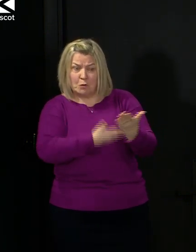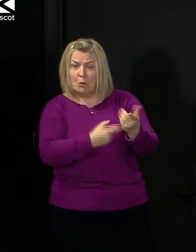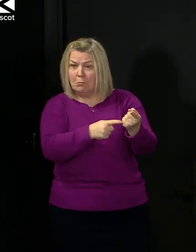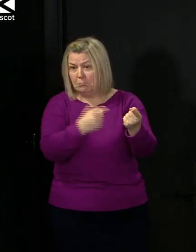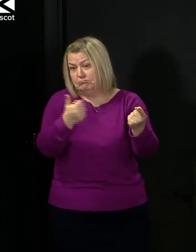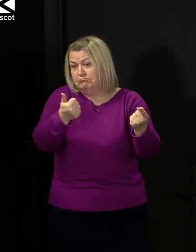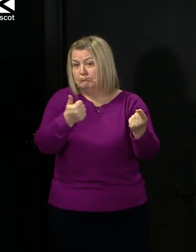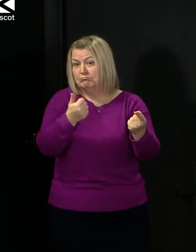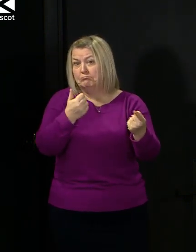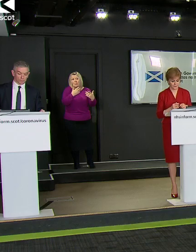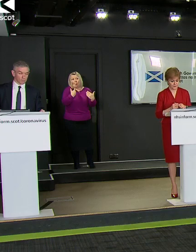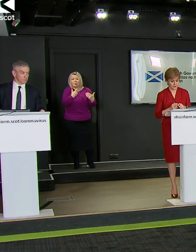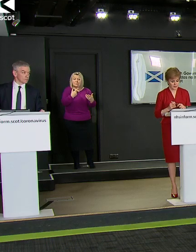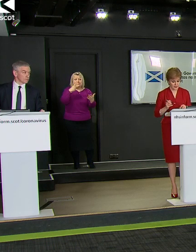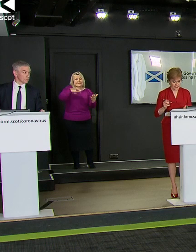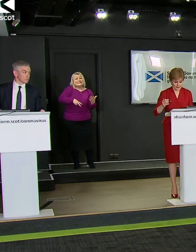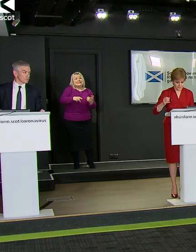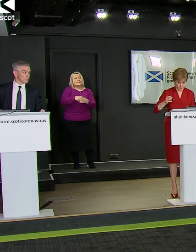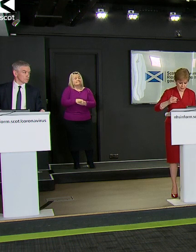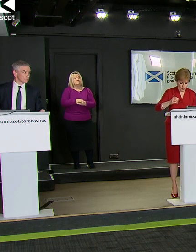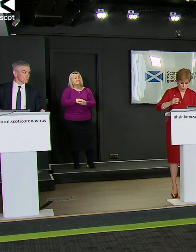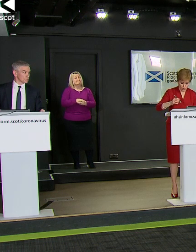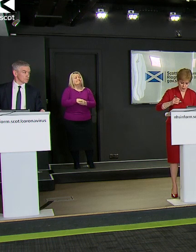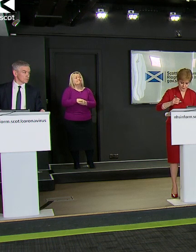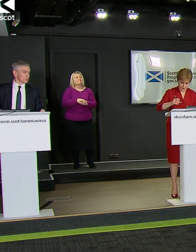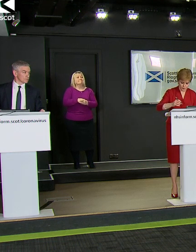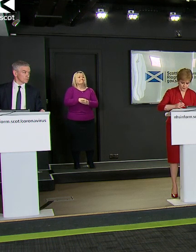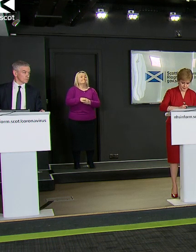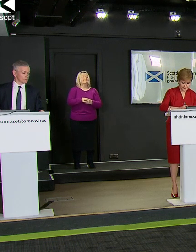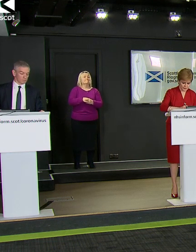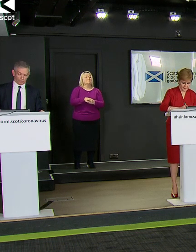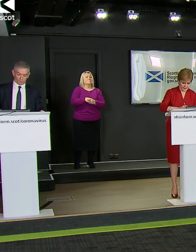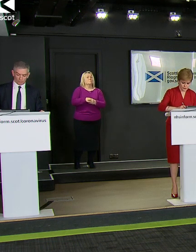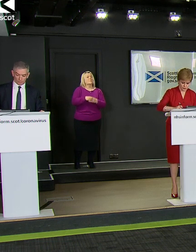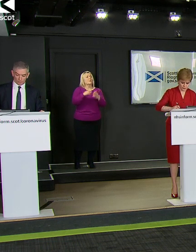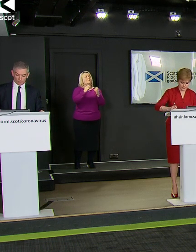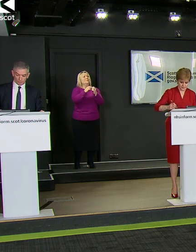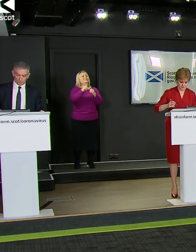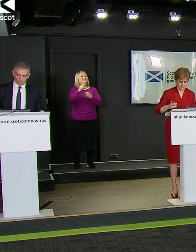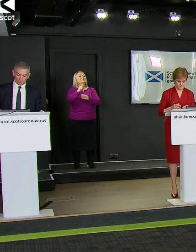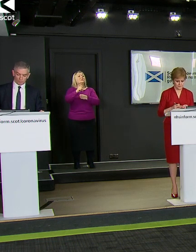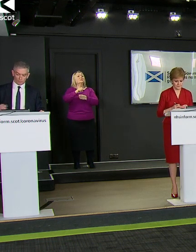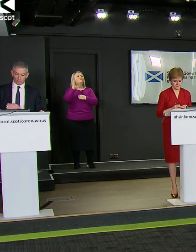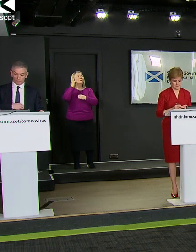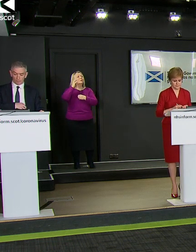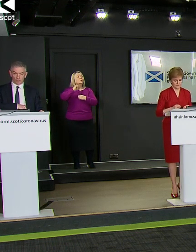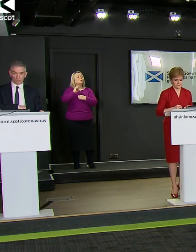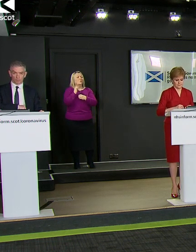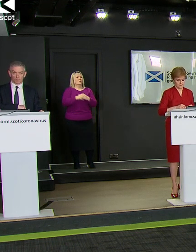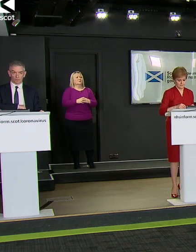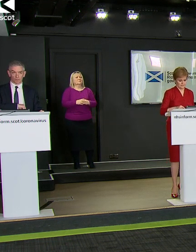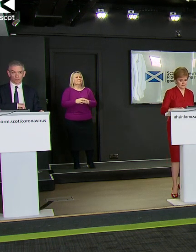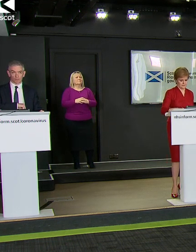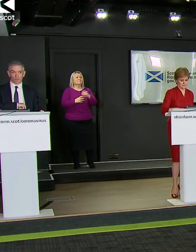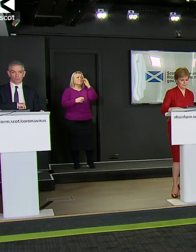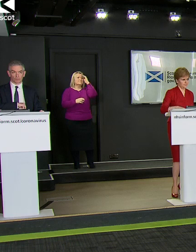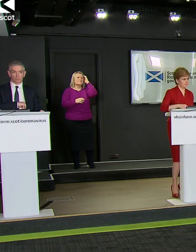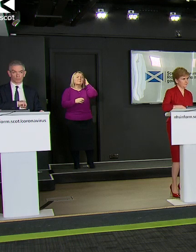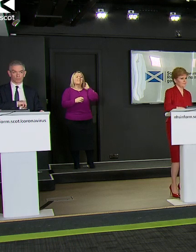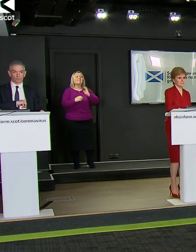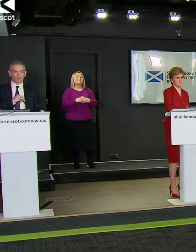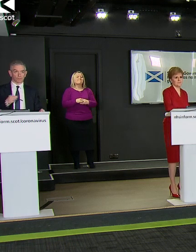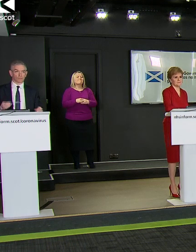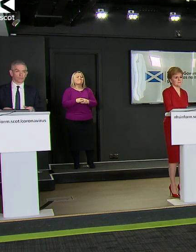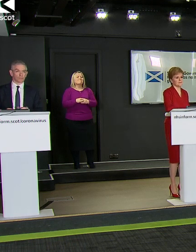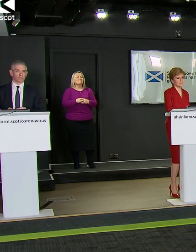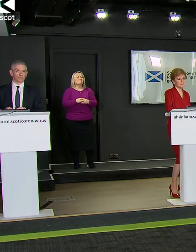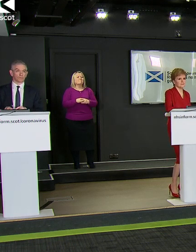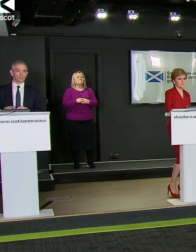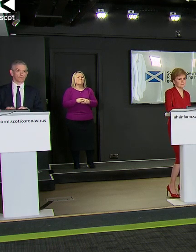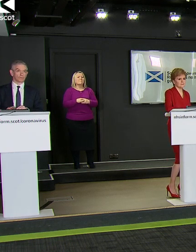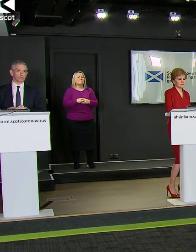the advice that HPS issued. Fiona Walker from BBC Radio Scotland.